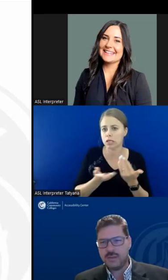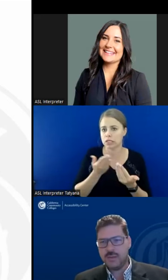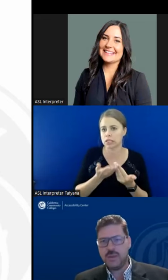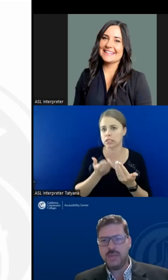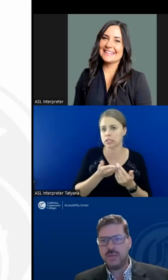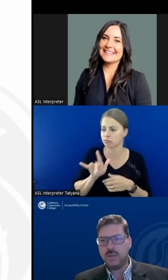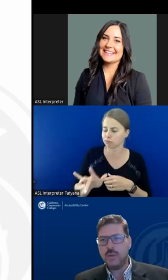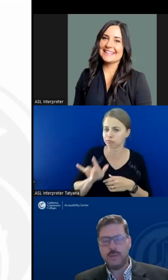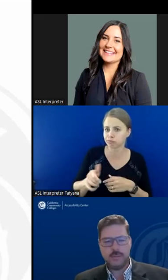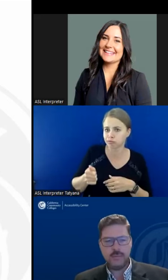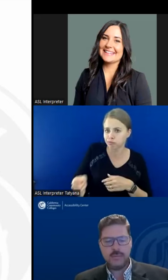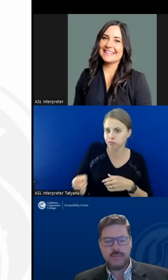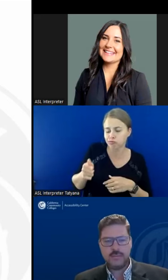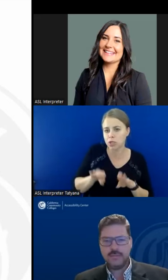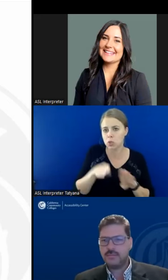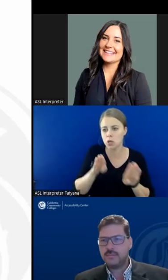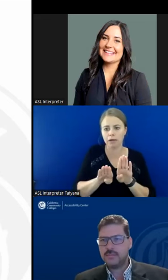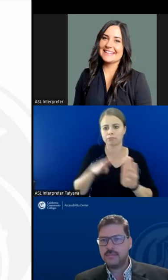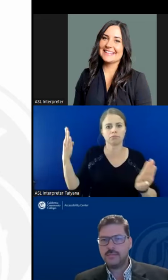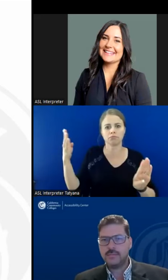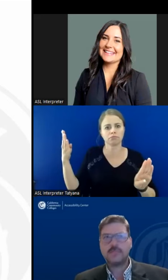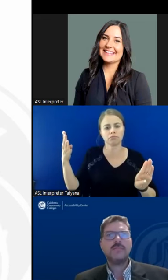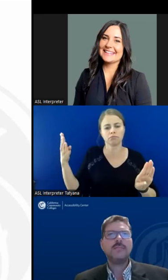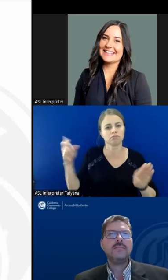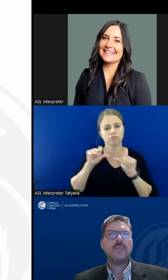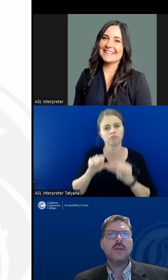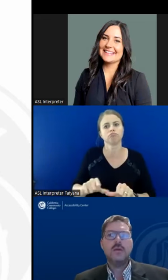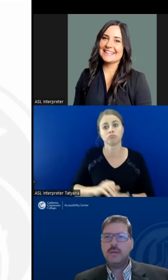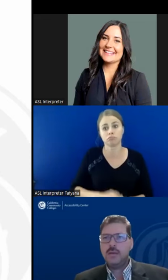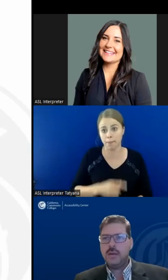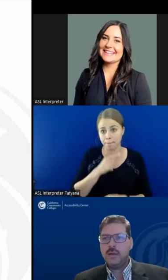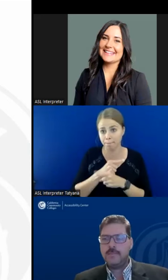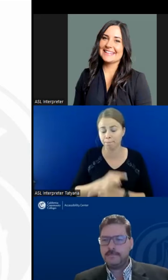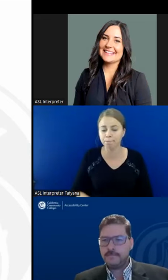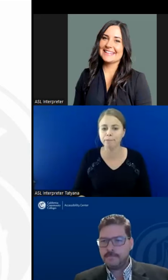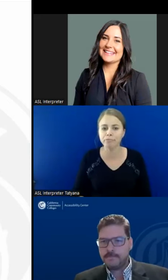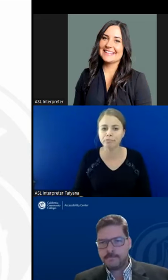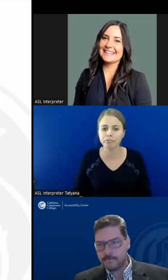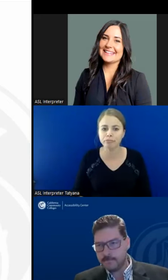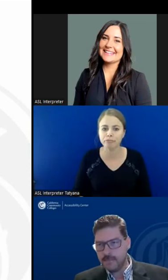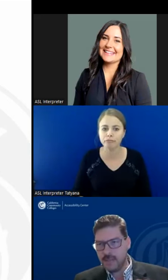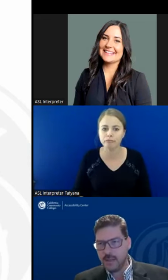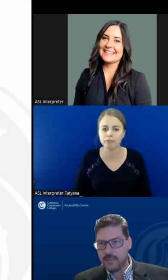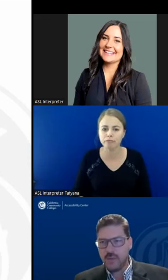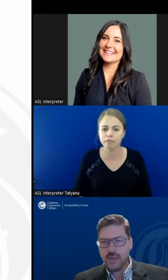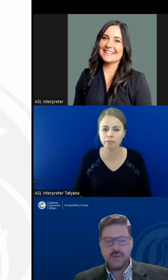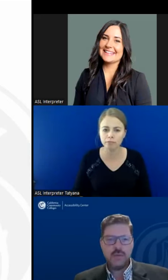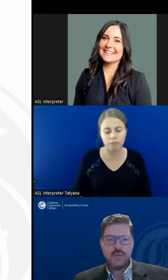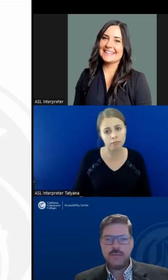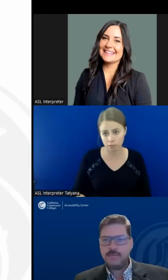so you keep the door open. Did I fully answer the question?